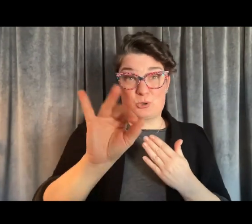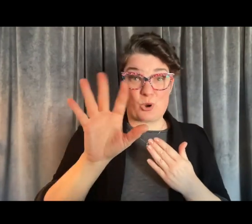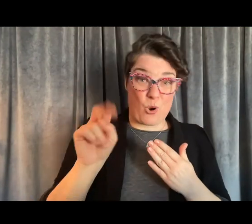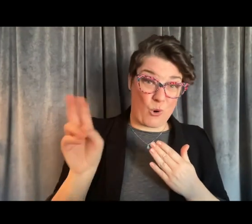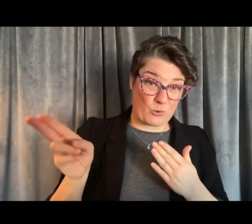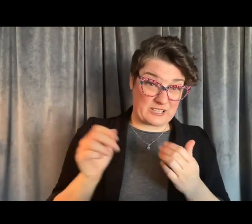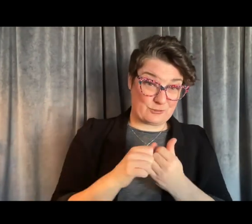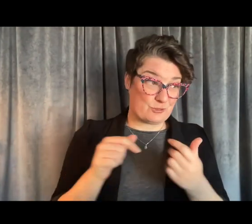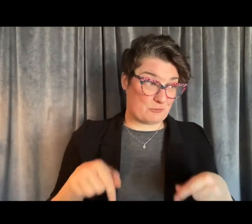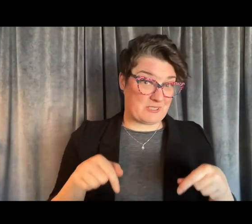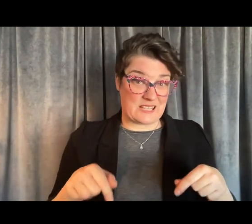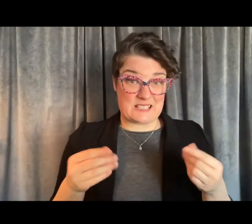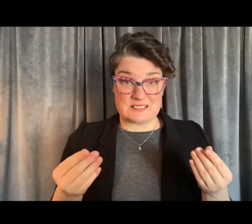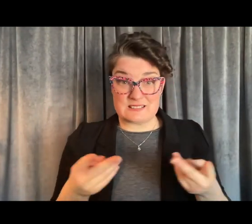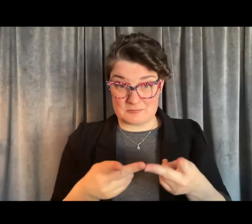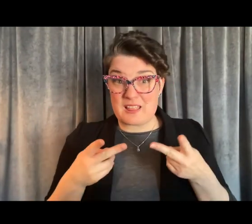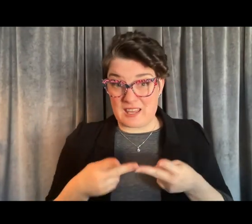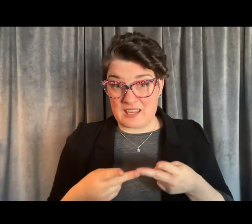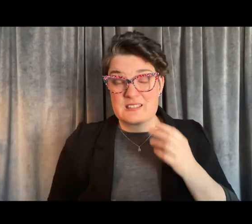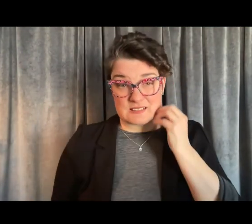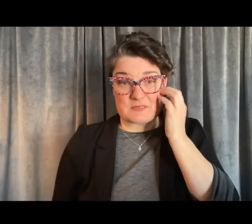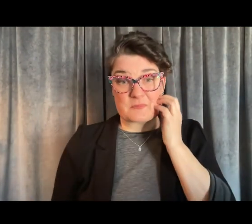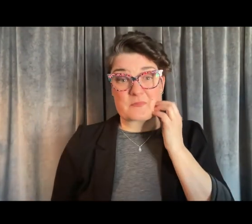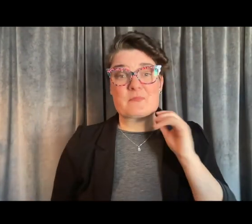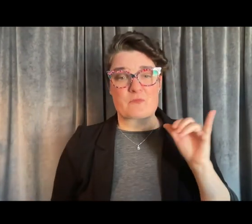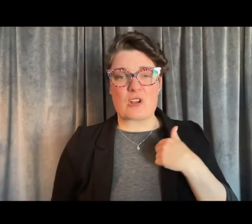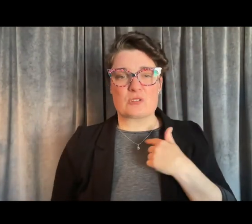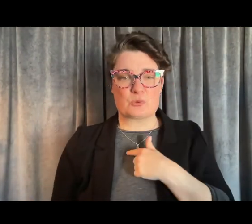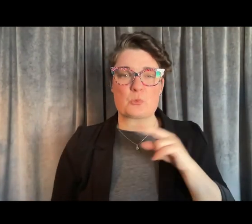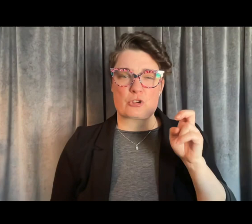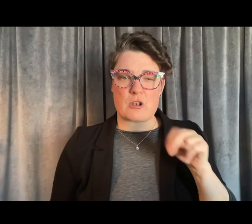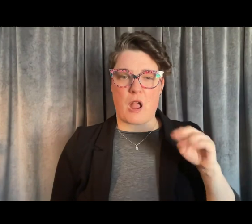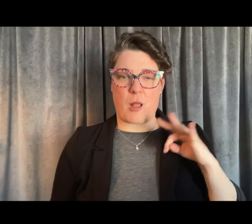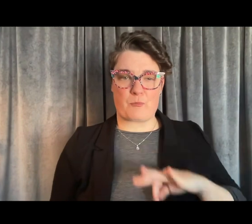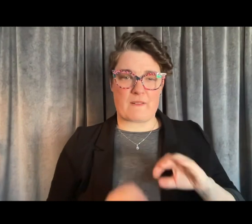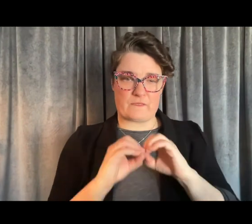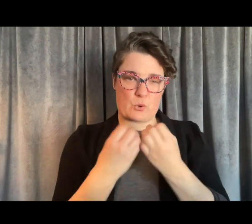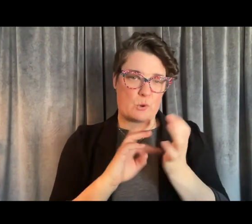and, we're also a nonprofit, so we're not totally outside of capitalism,